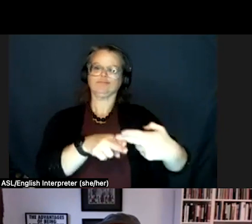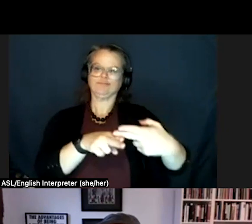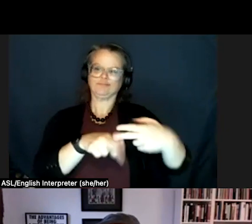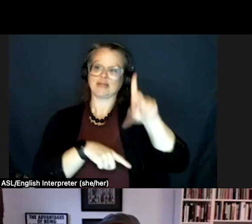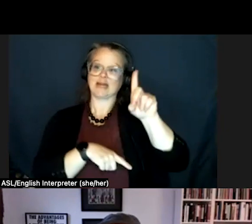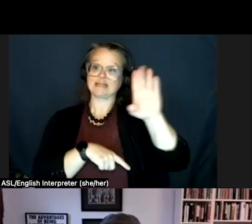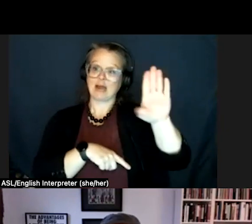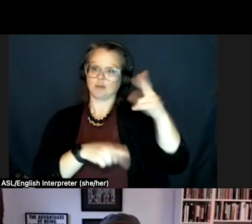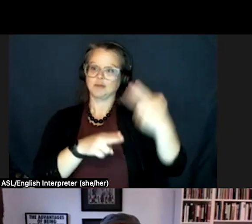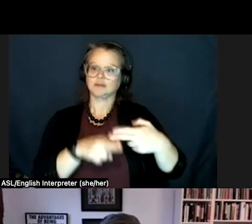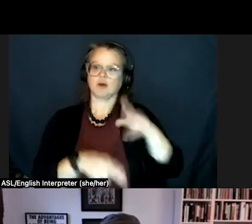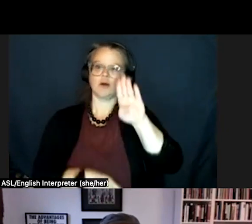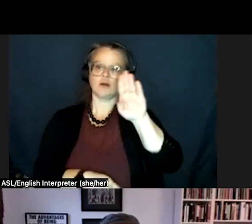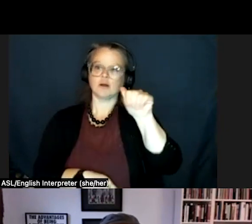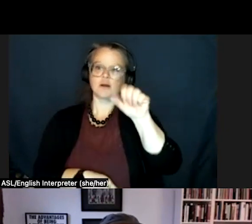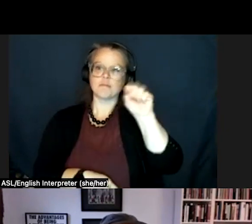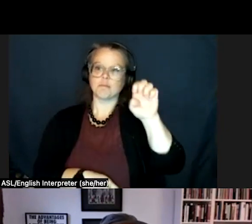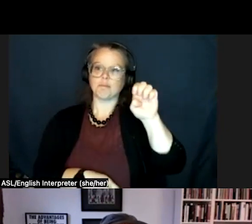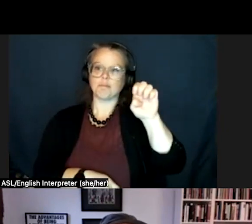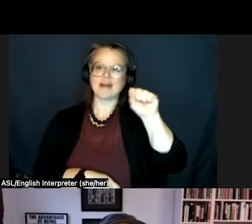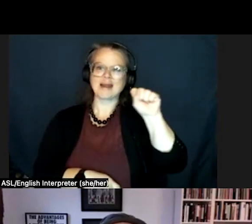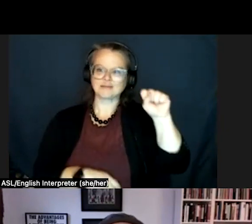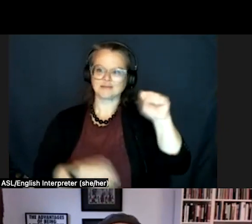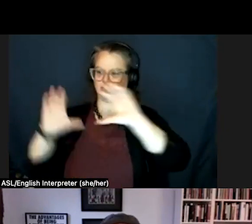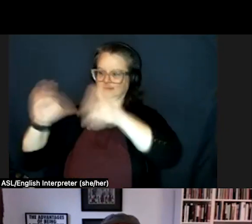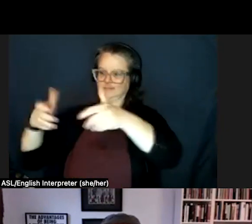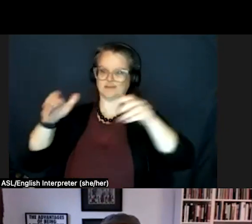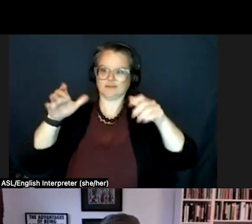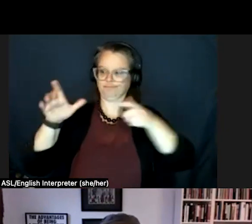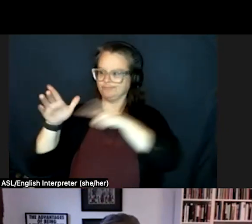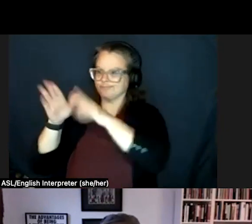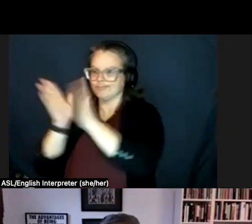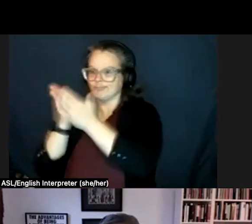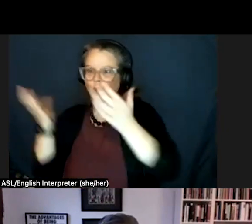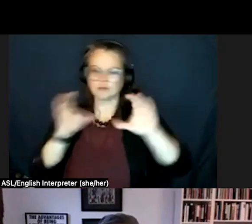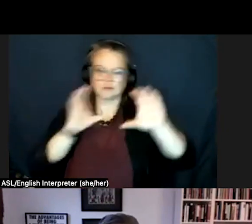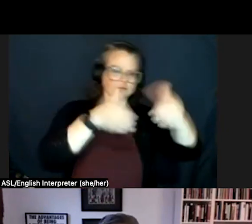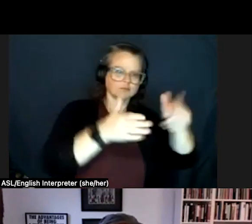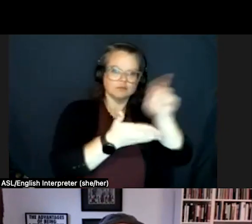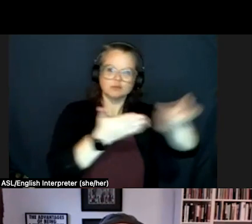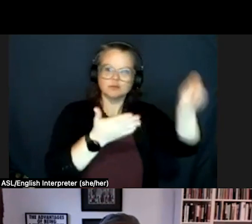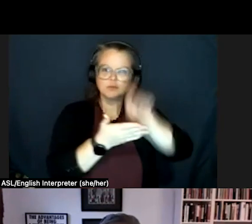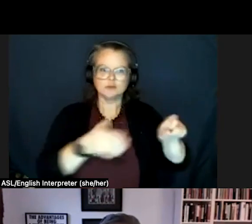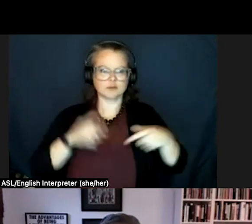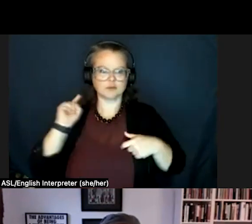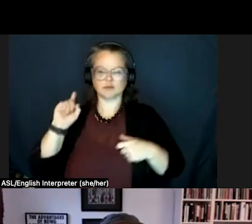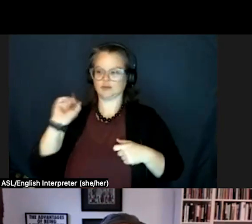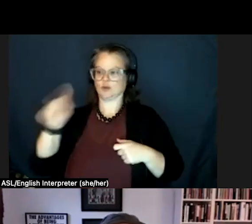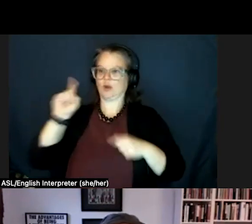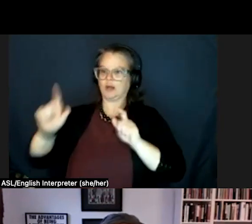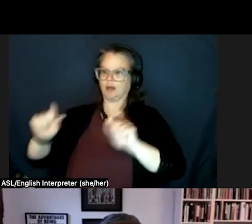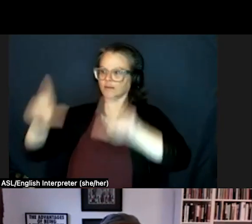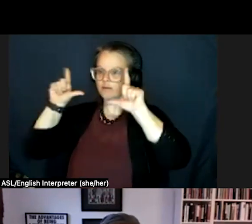really easy to do things like build a schedule to regularly review our metadata, or to match